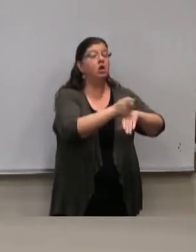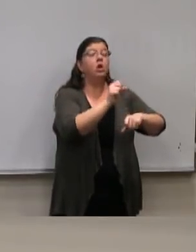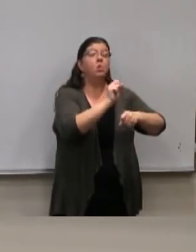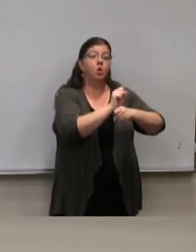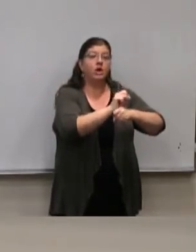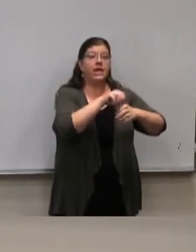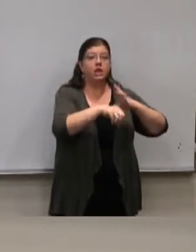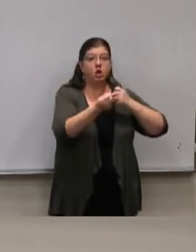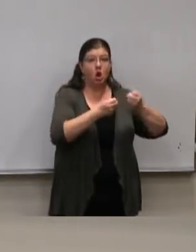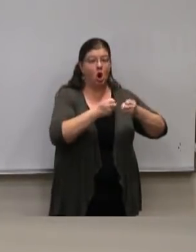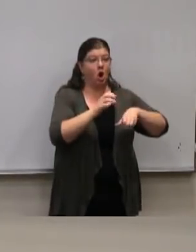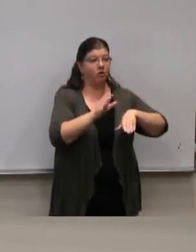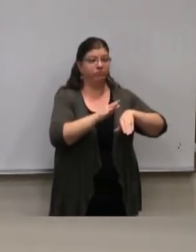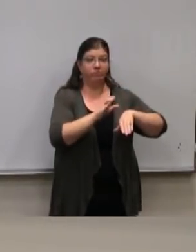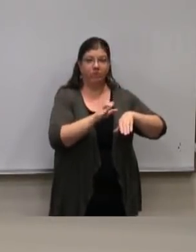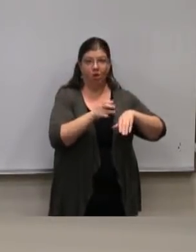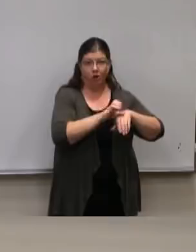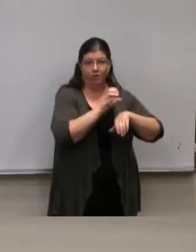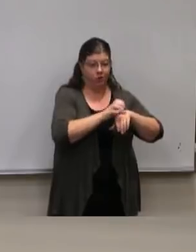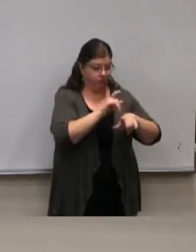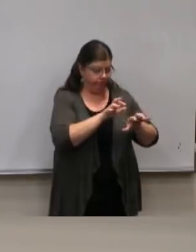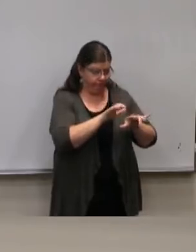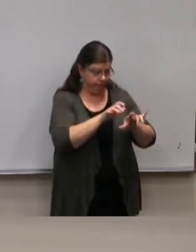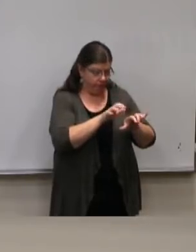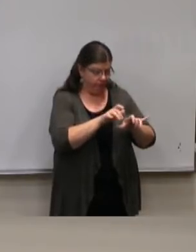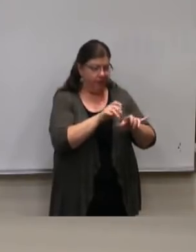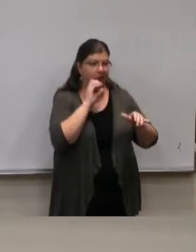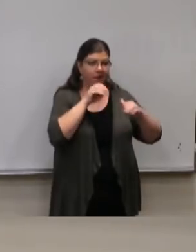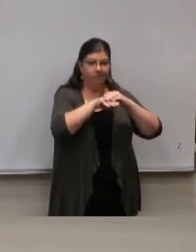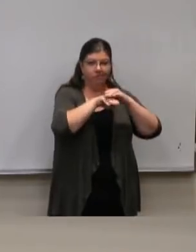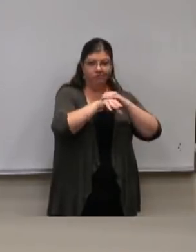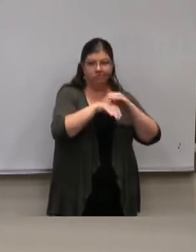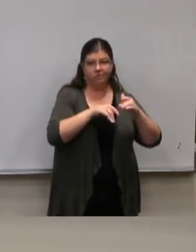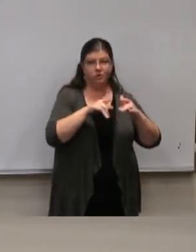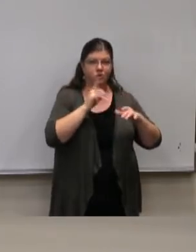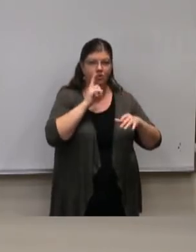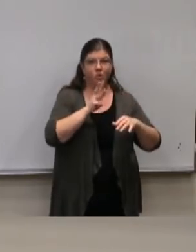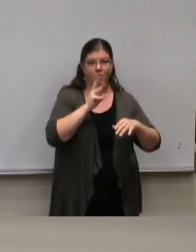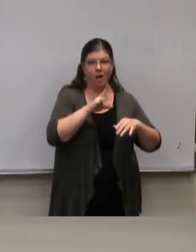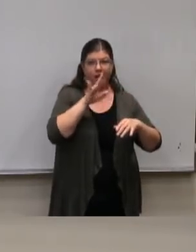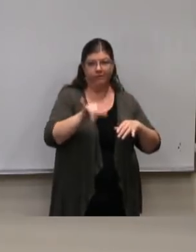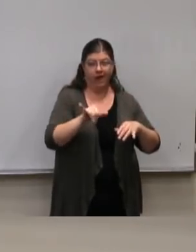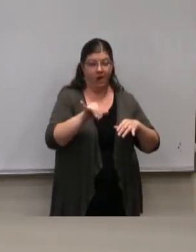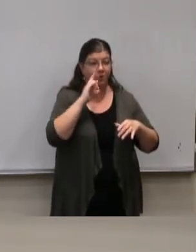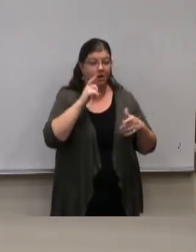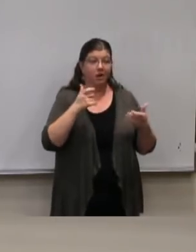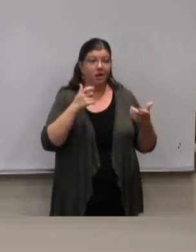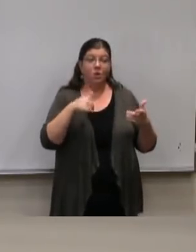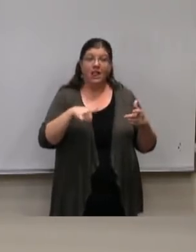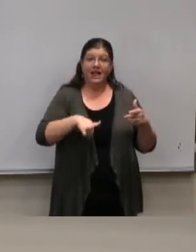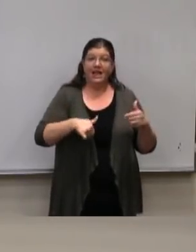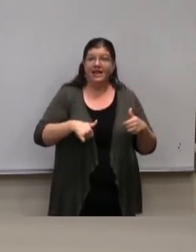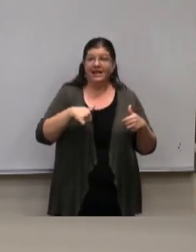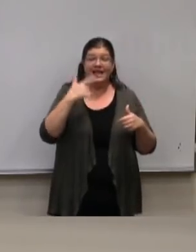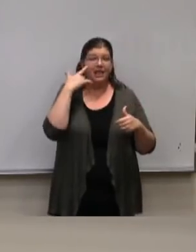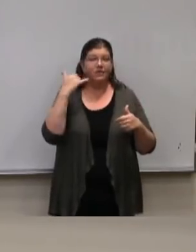We're lucky to live in an environment that really allows for outdoor activities, so we can have students sitting